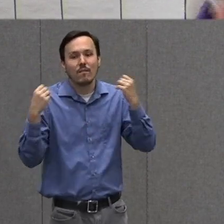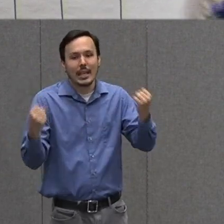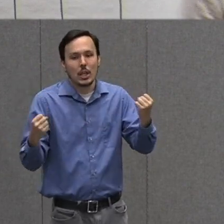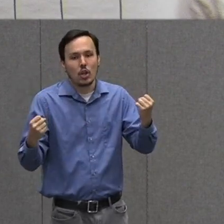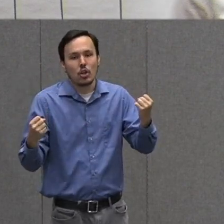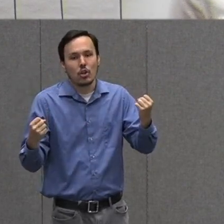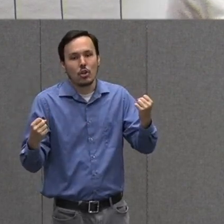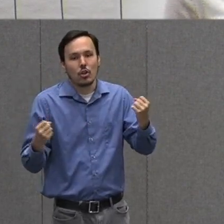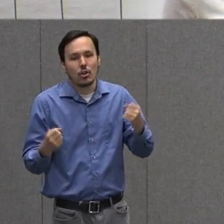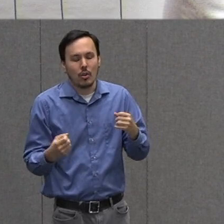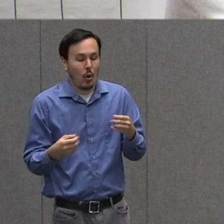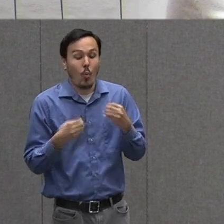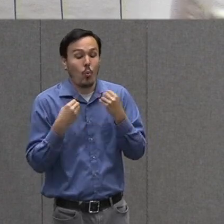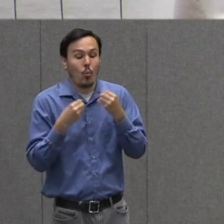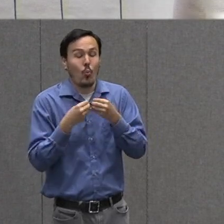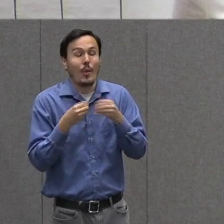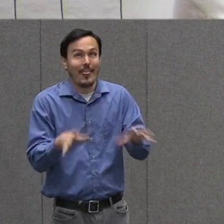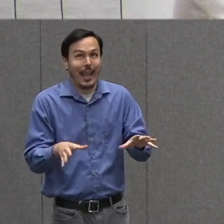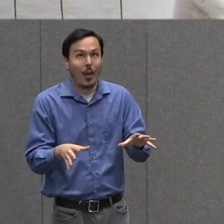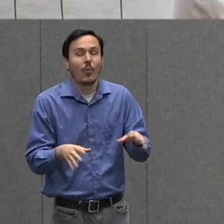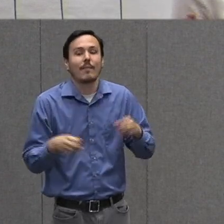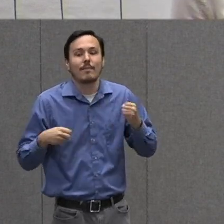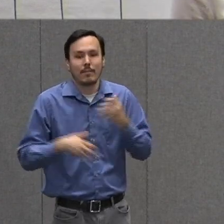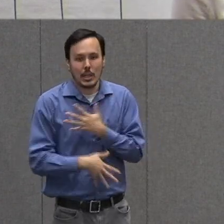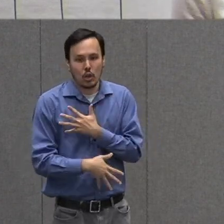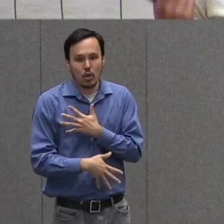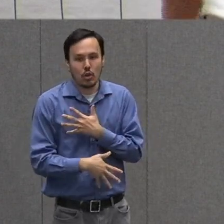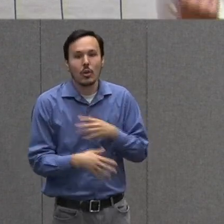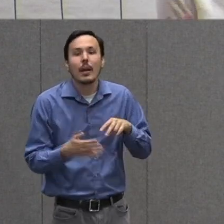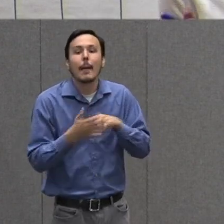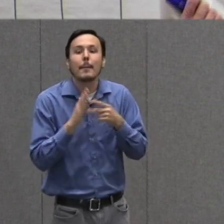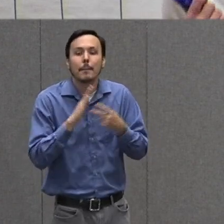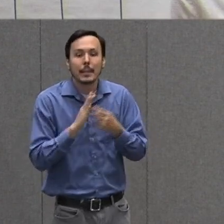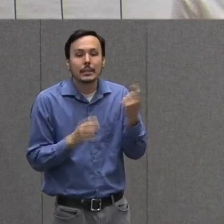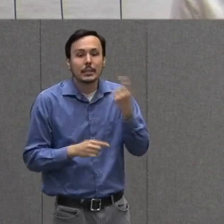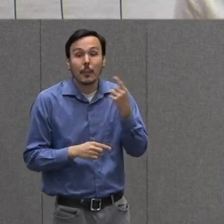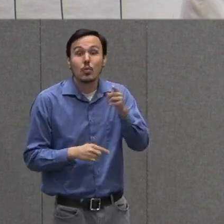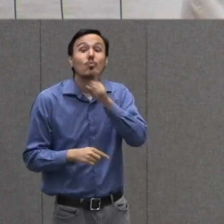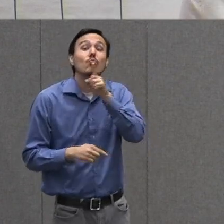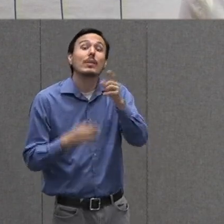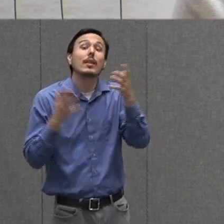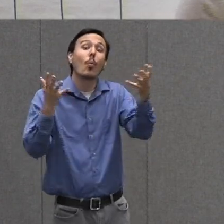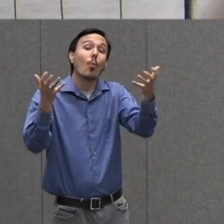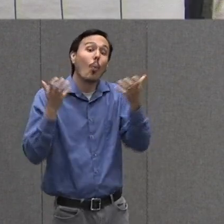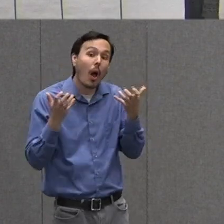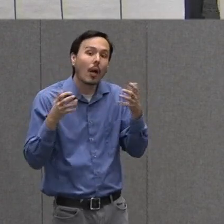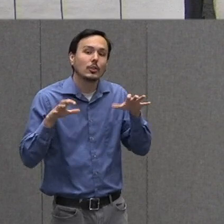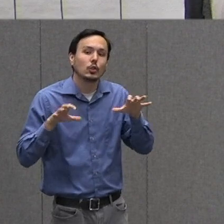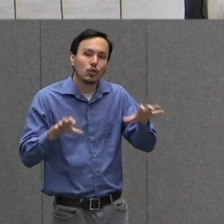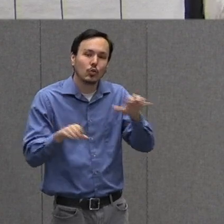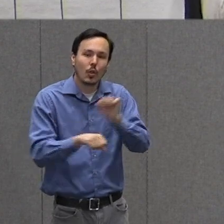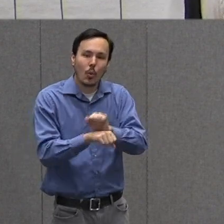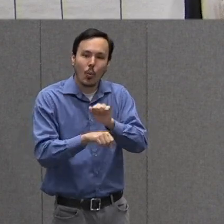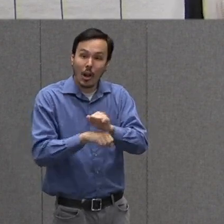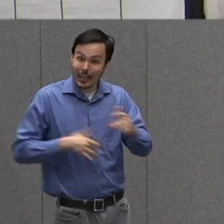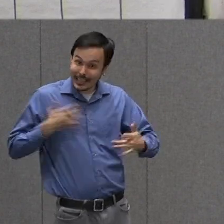That means that a volunteer is somebody who really wants to do the work. They're excited about it.